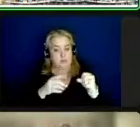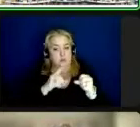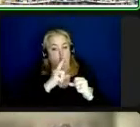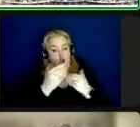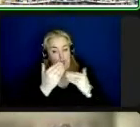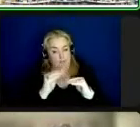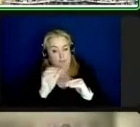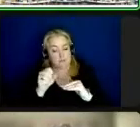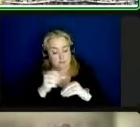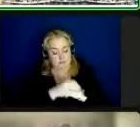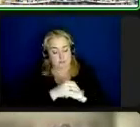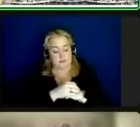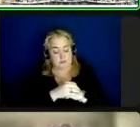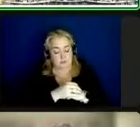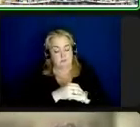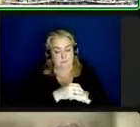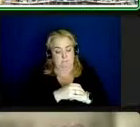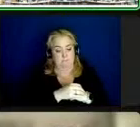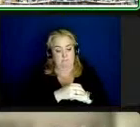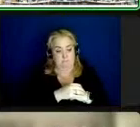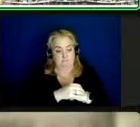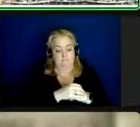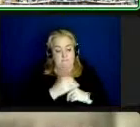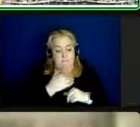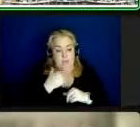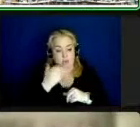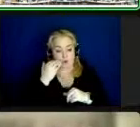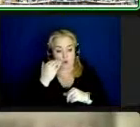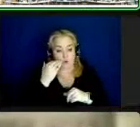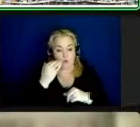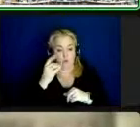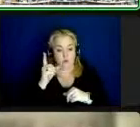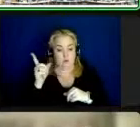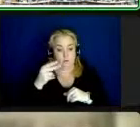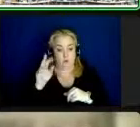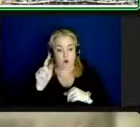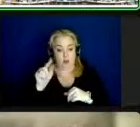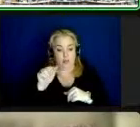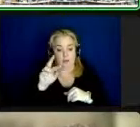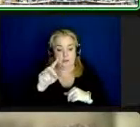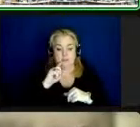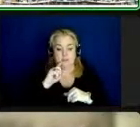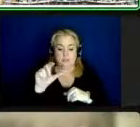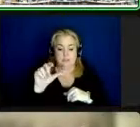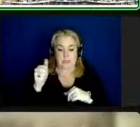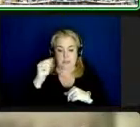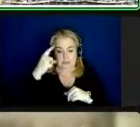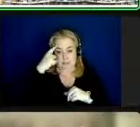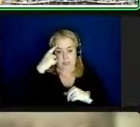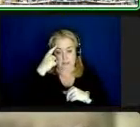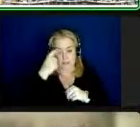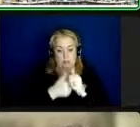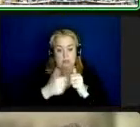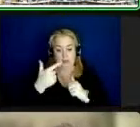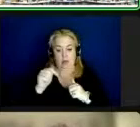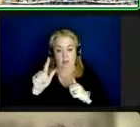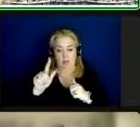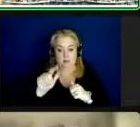AND THERE'S NO YOU CAN CHOOSE WHATEVER RATE YOU WANTED TO PRESENT.